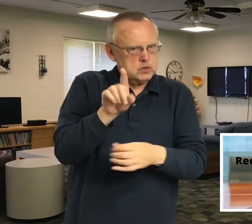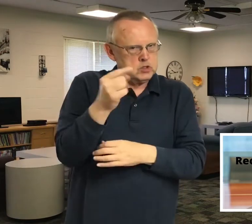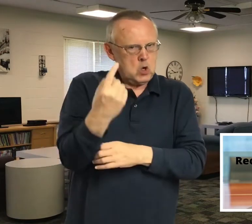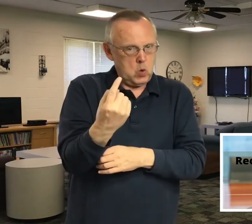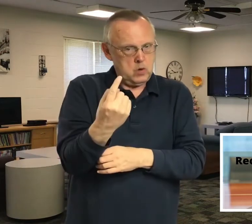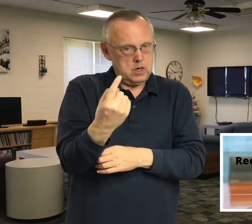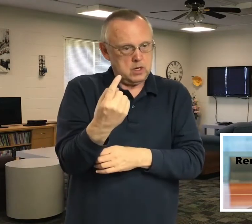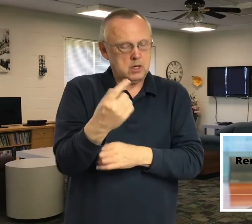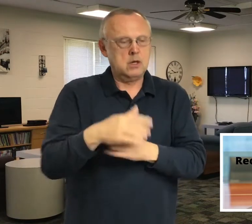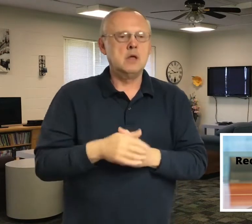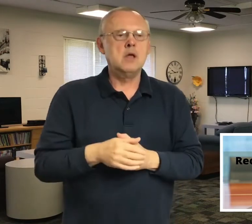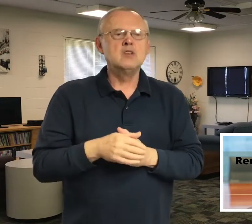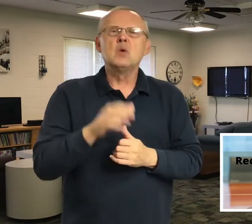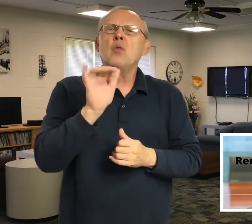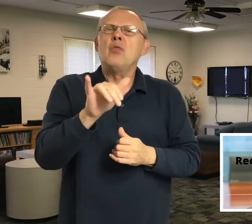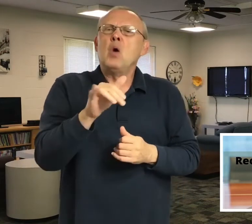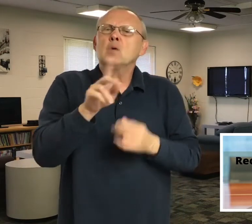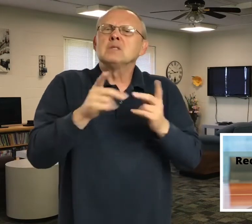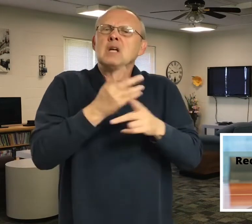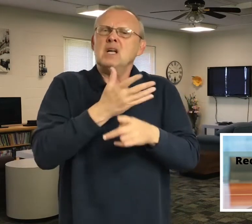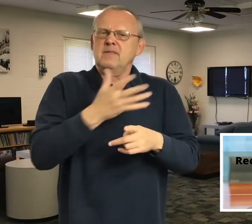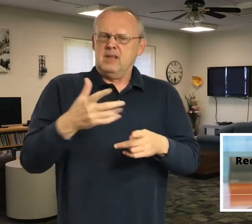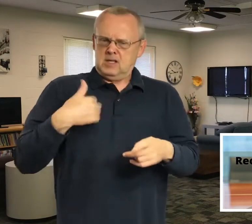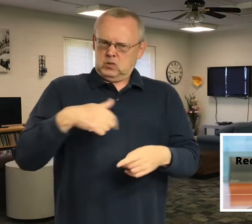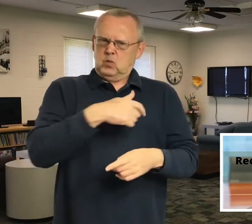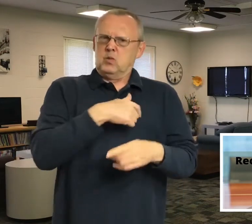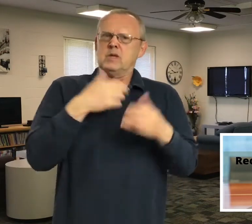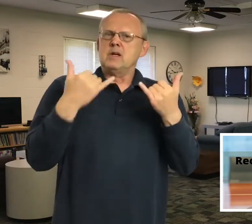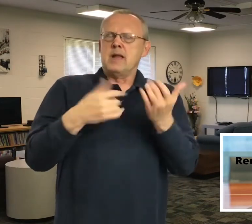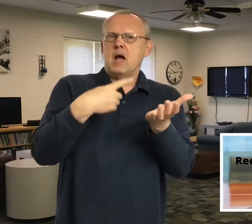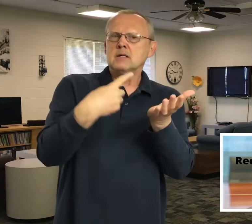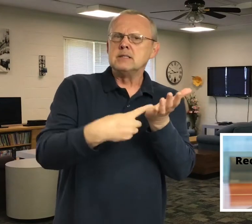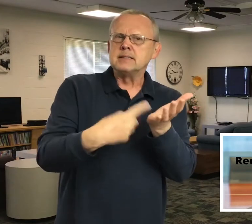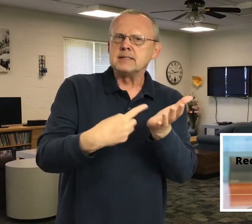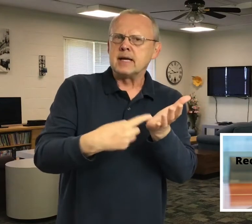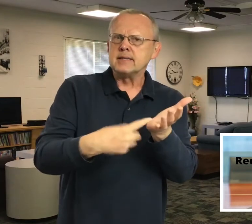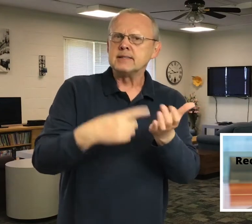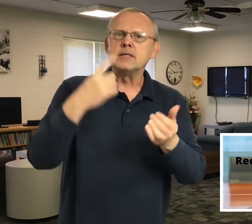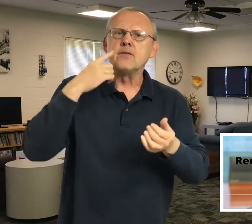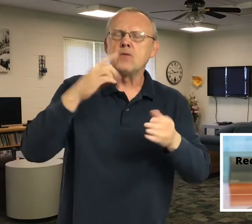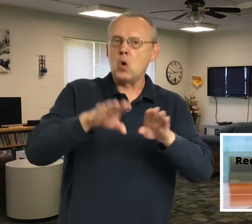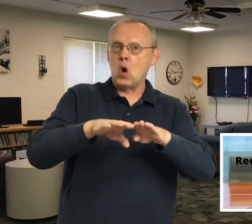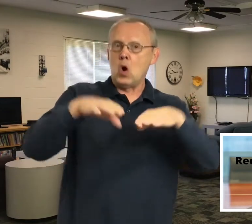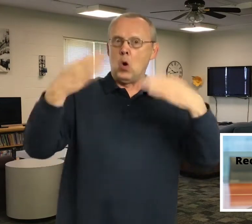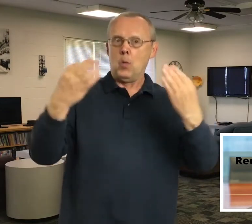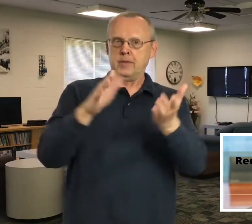Those are the kinds of things that we are discussing for the reopening of school.